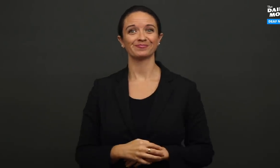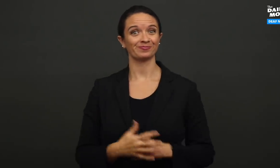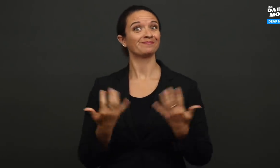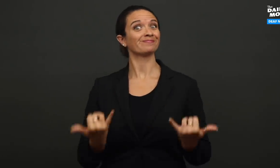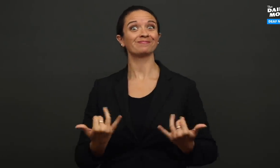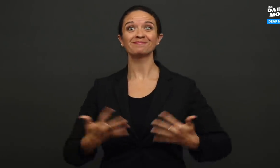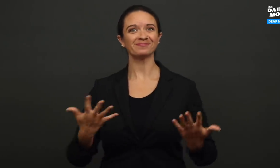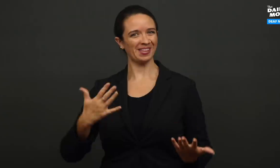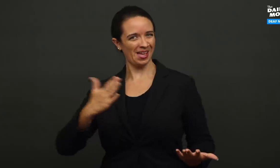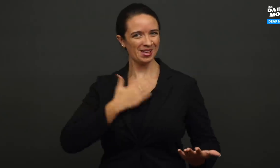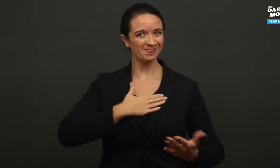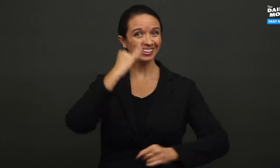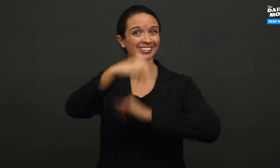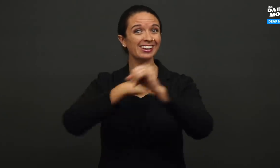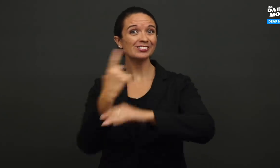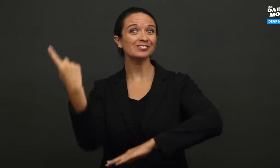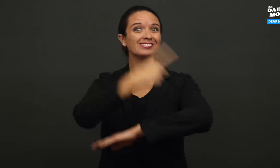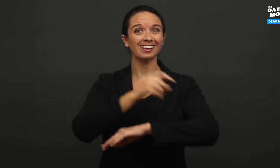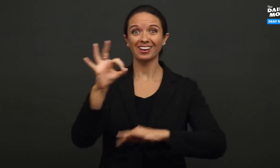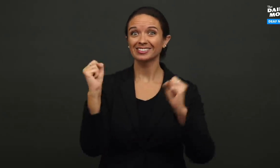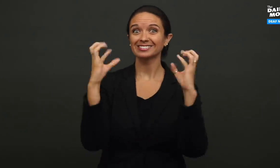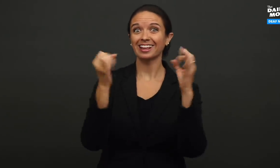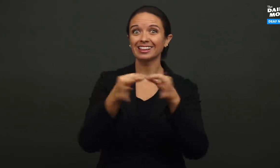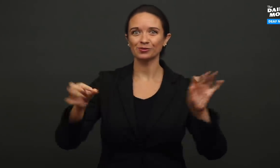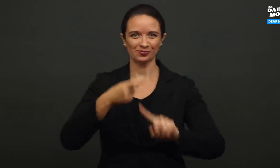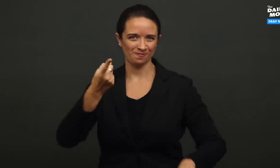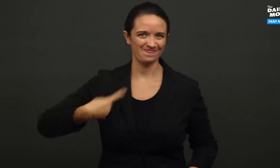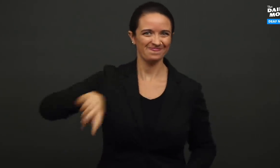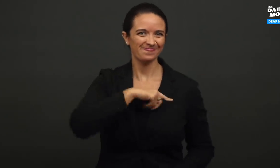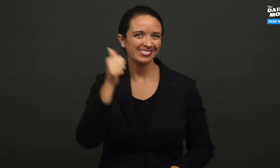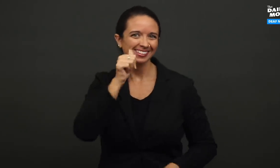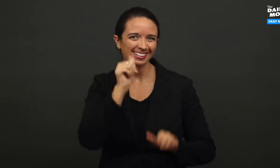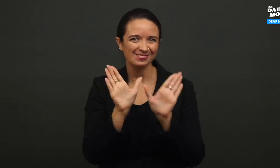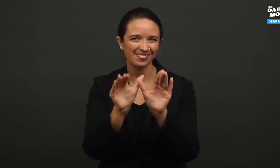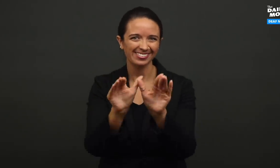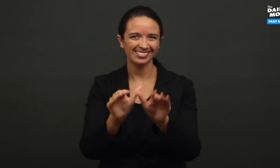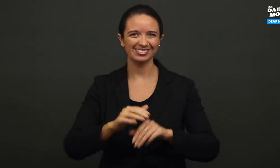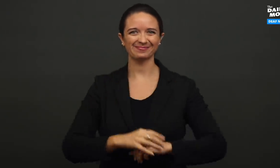So, here is a happy International Day of Sign Languages from "The Daily Moth!"